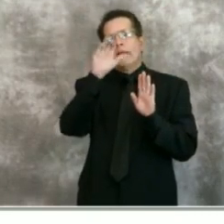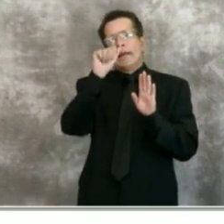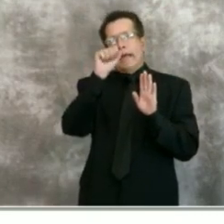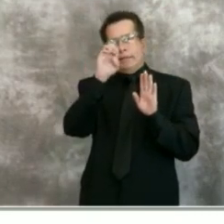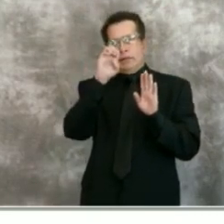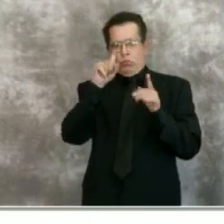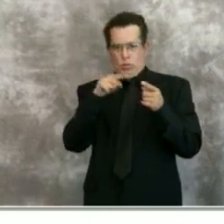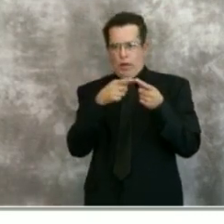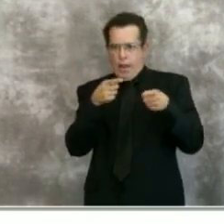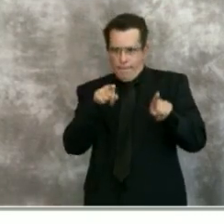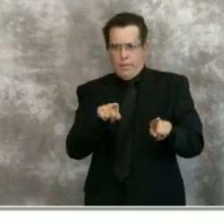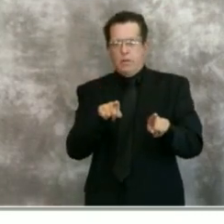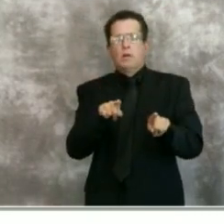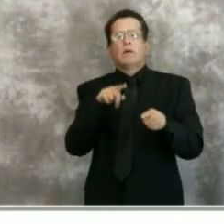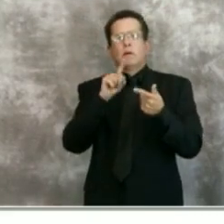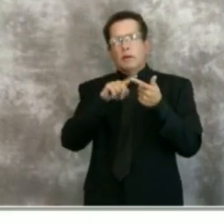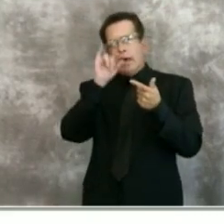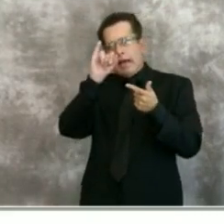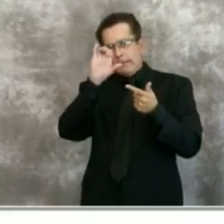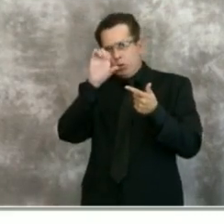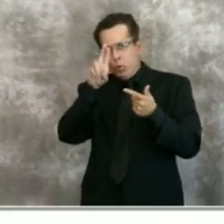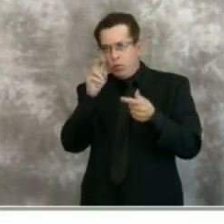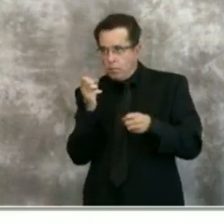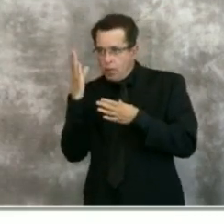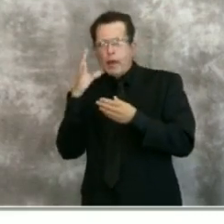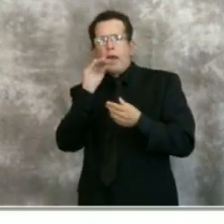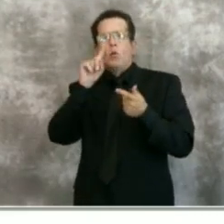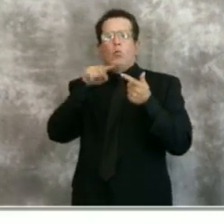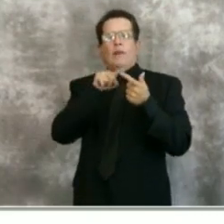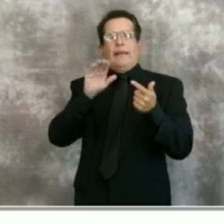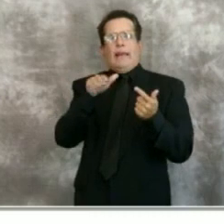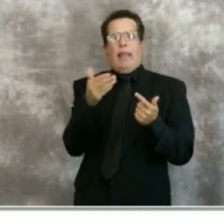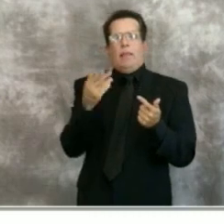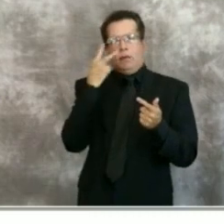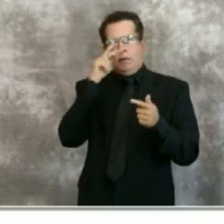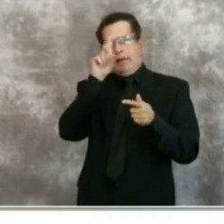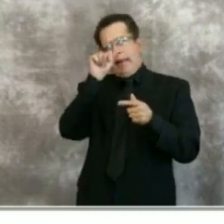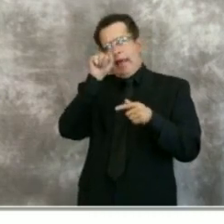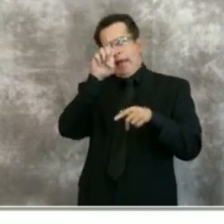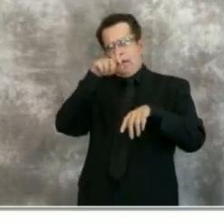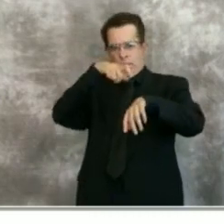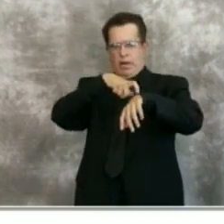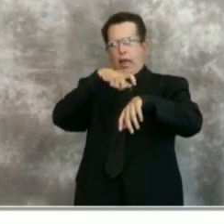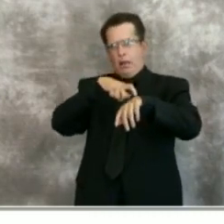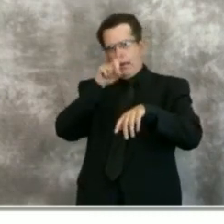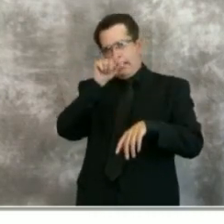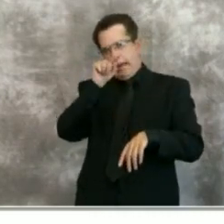IN THE NEXT FEW SLIDES WE'RE GOING TO TALK CASES